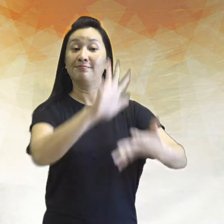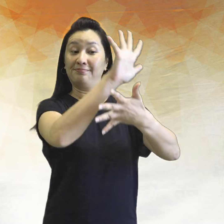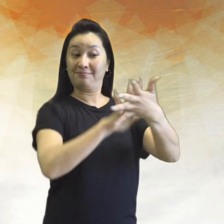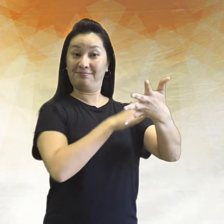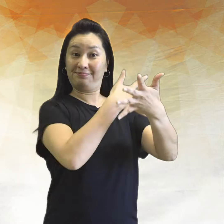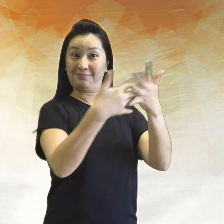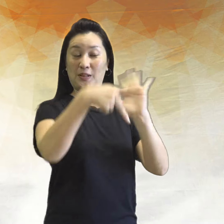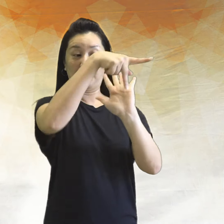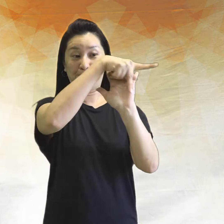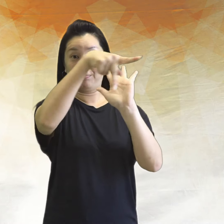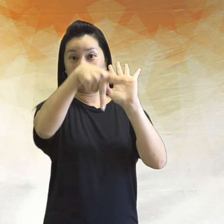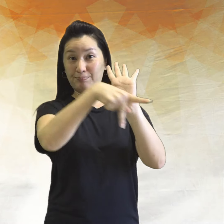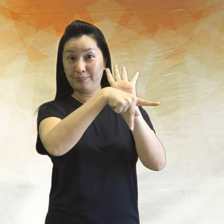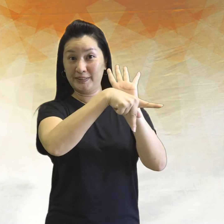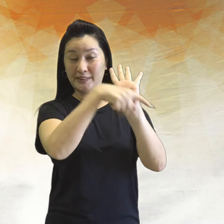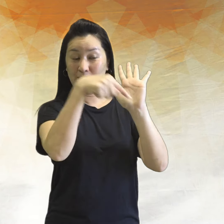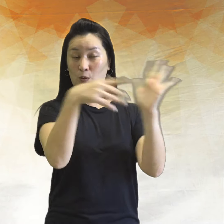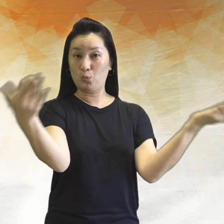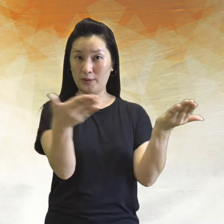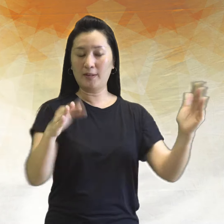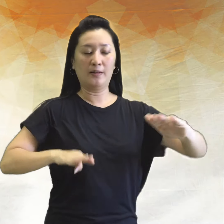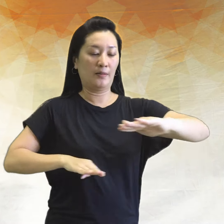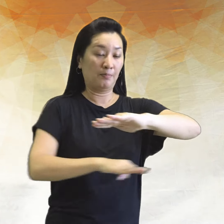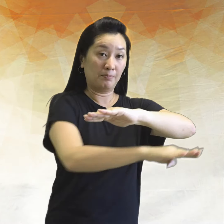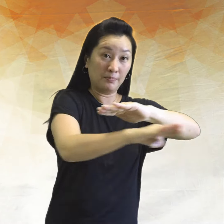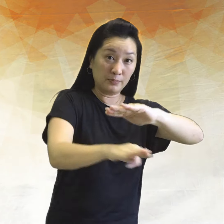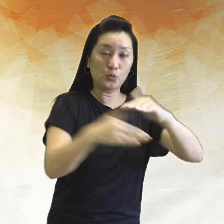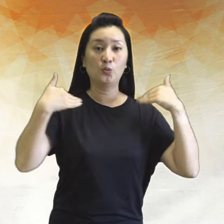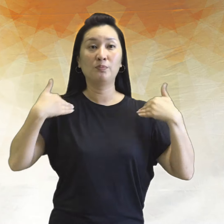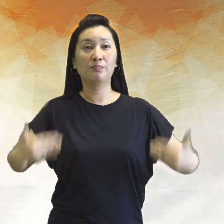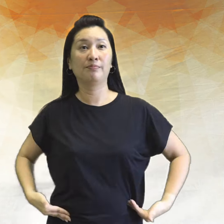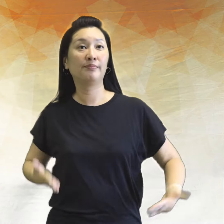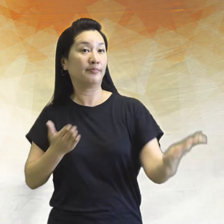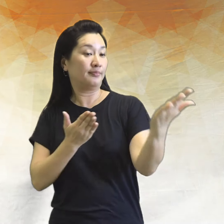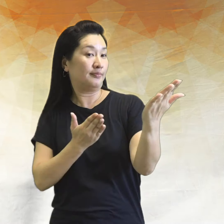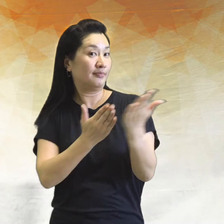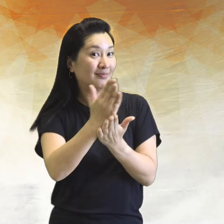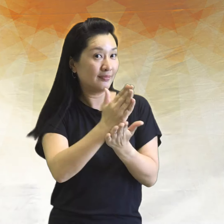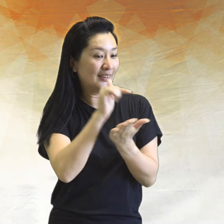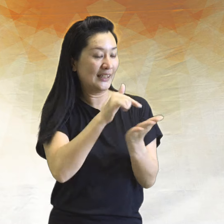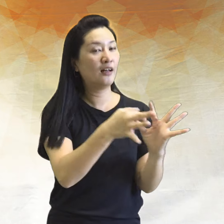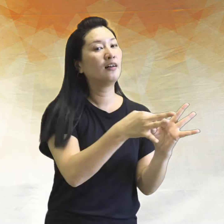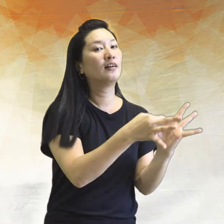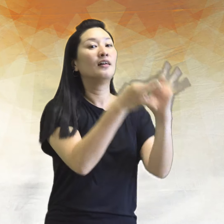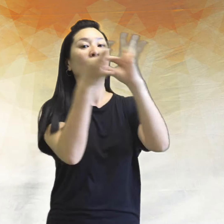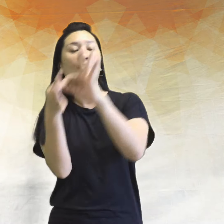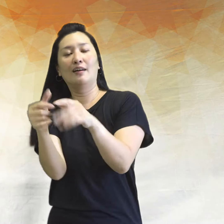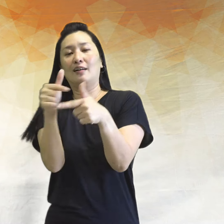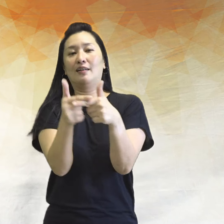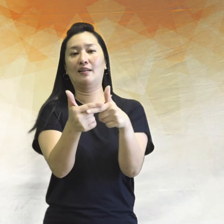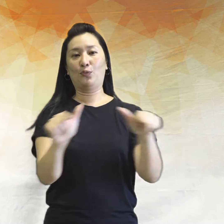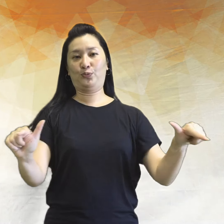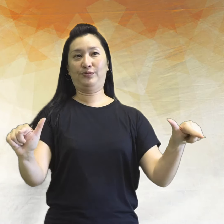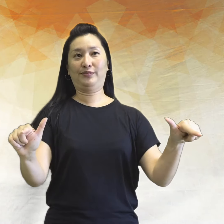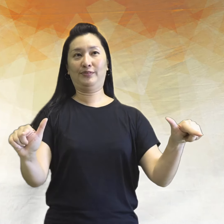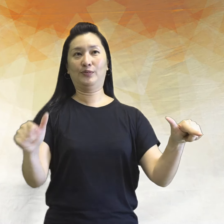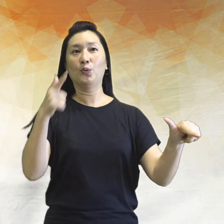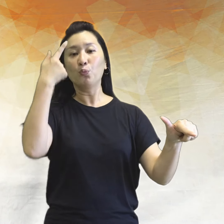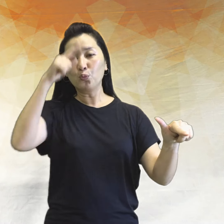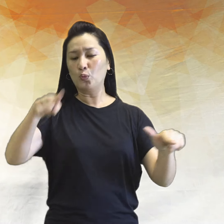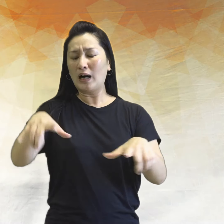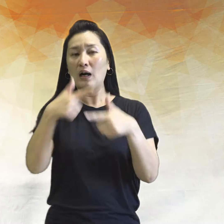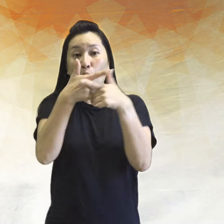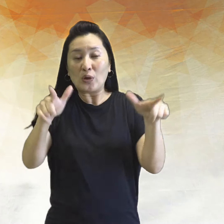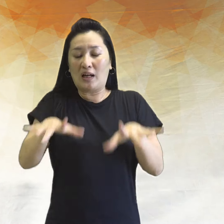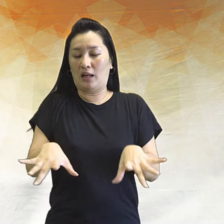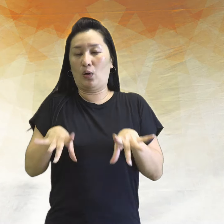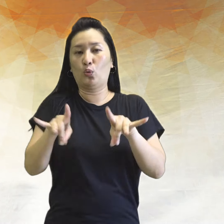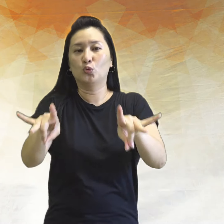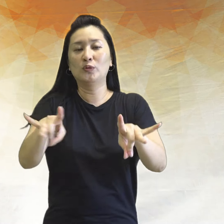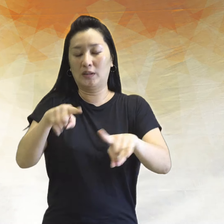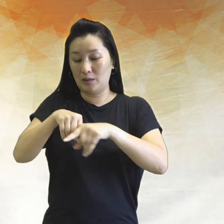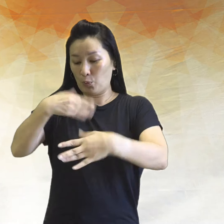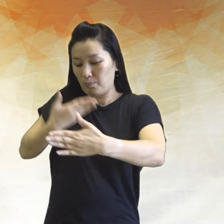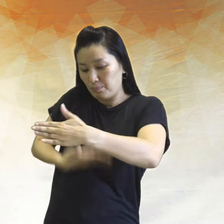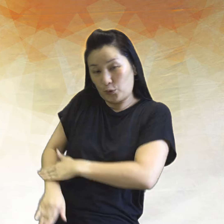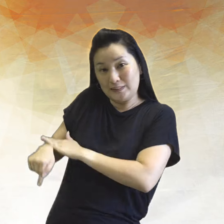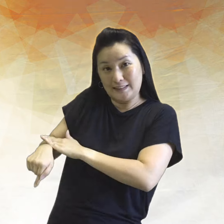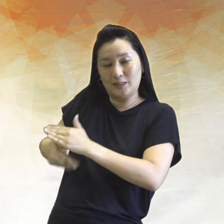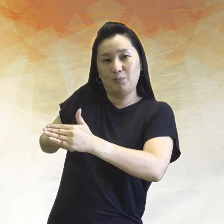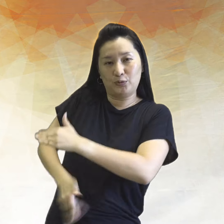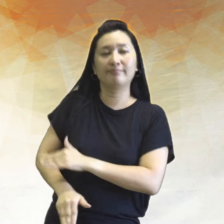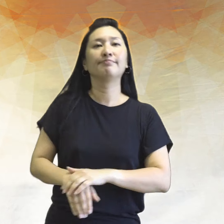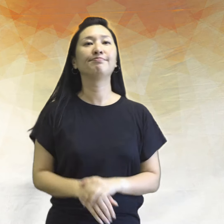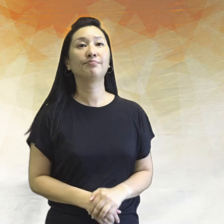Draws upon the principle of basic human rights in relation to language acquisition at birth.